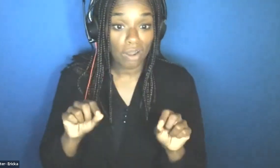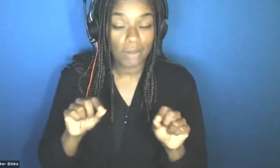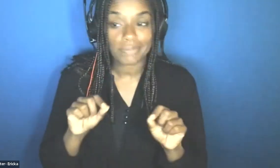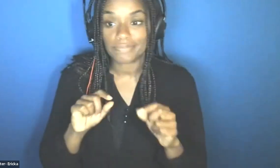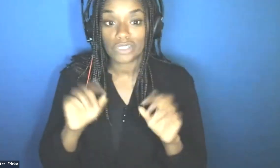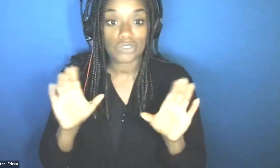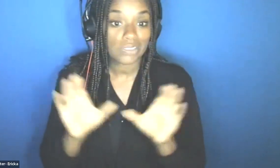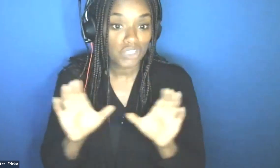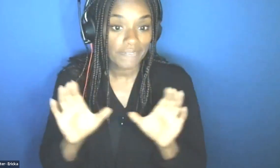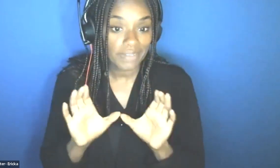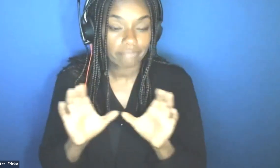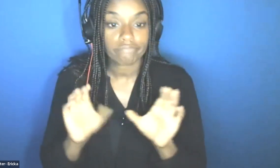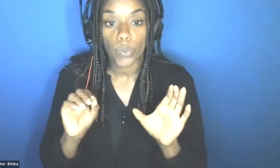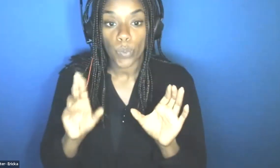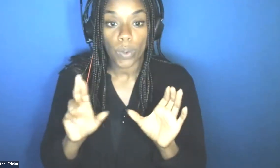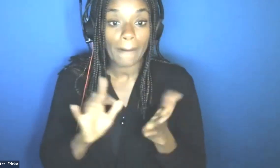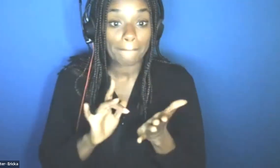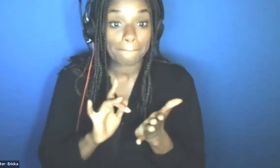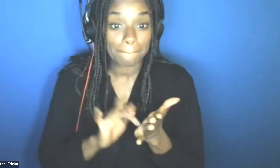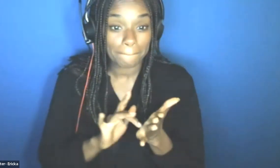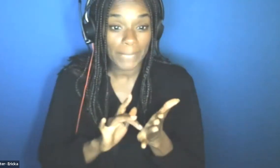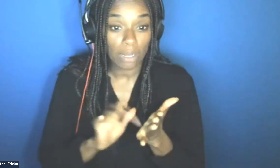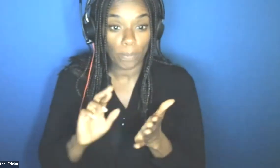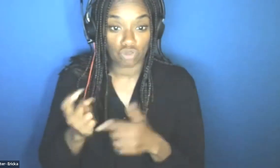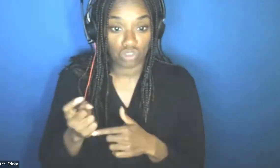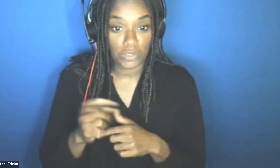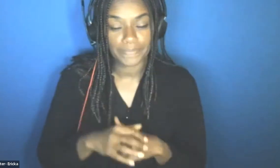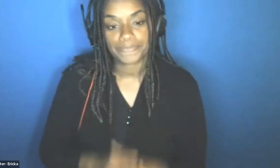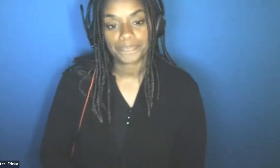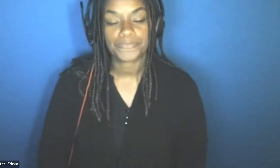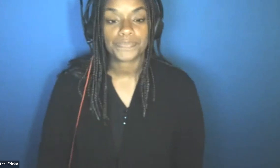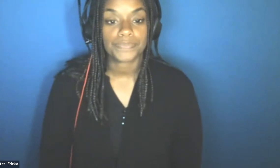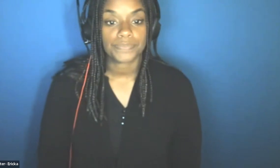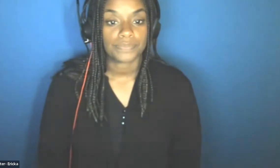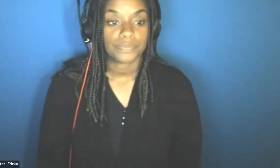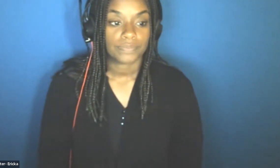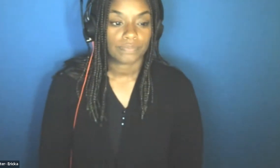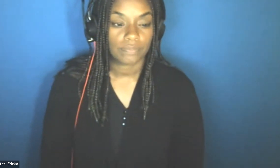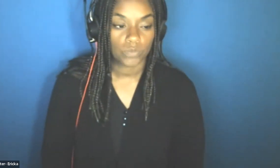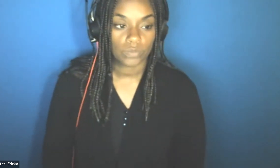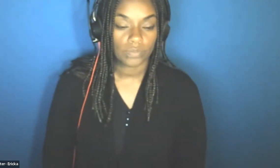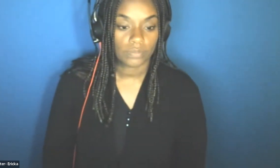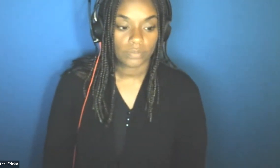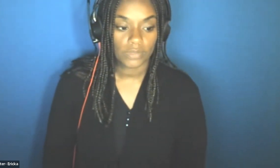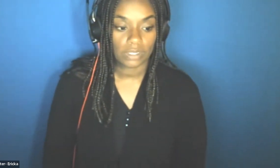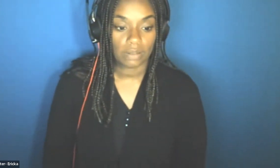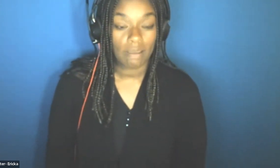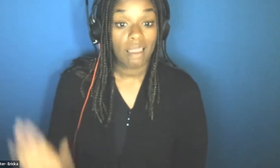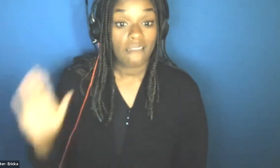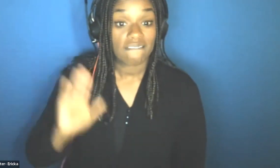Marijuana in any form is still considered to be a schedule I drug under federal law.